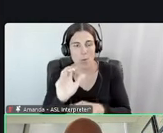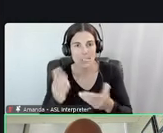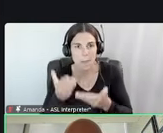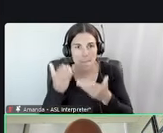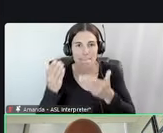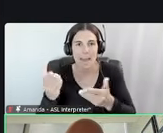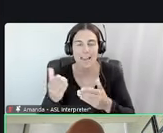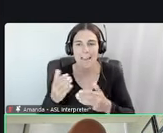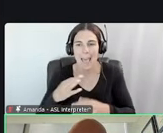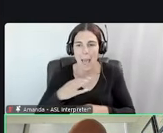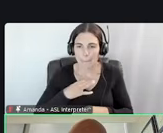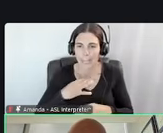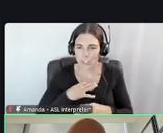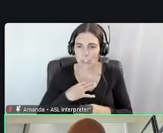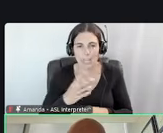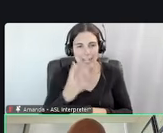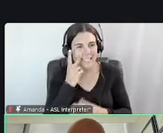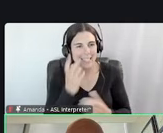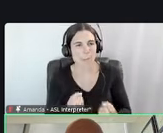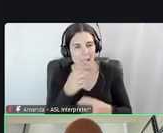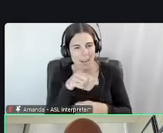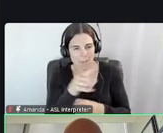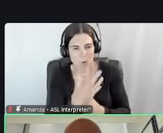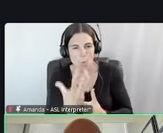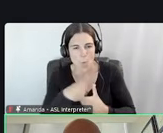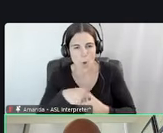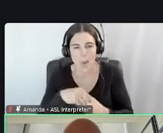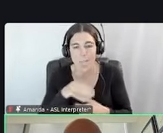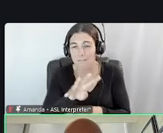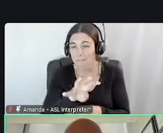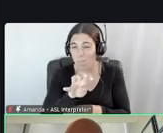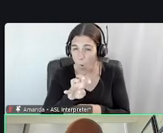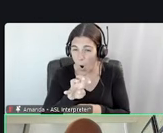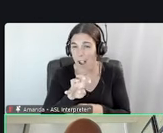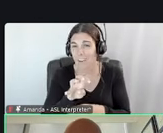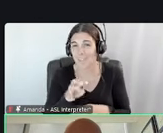so forth. I see many of you were part of the 400 plus individuals who gave us counsel and guidance